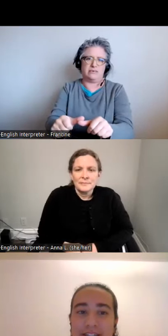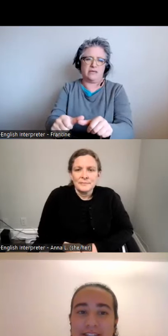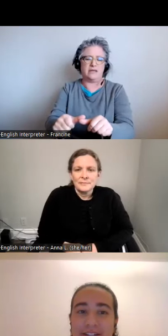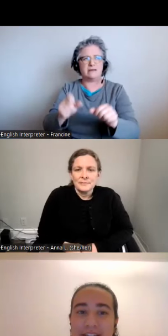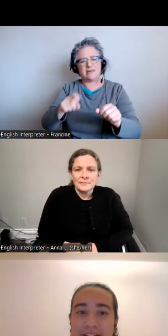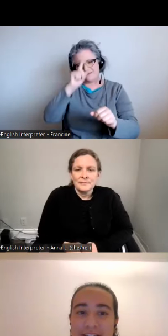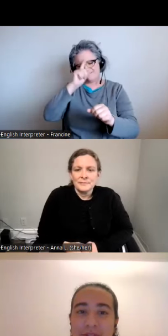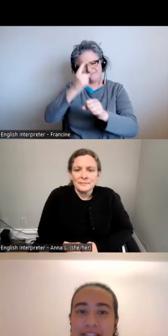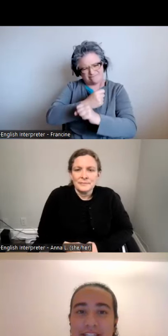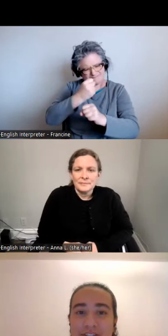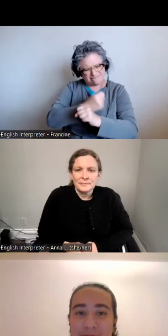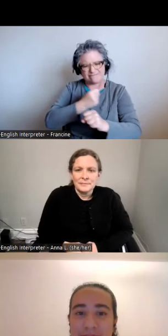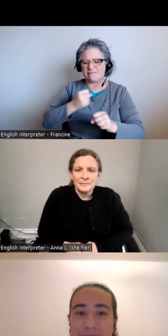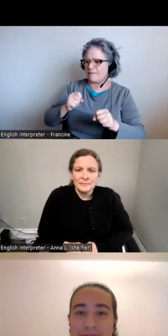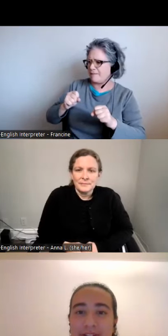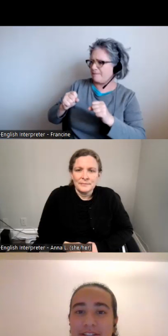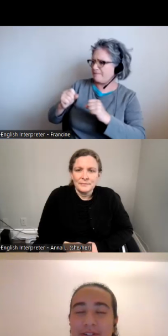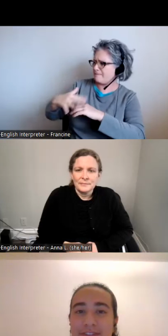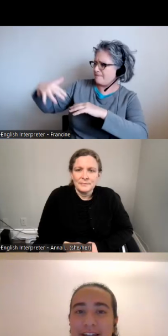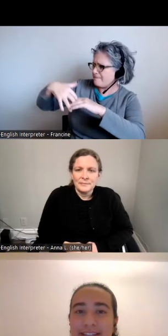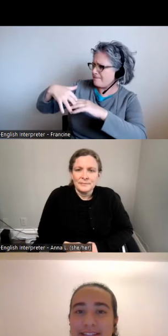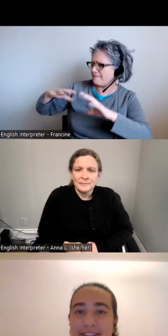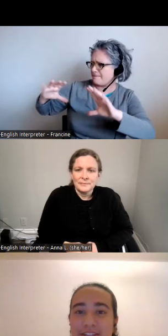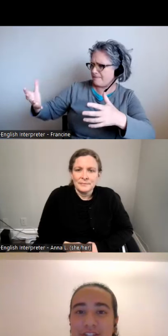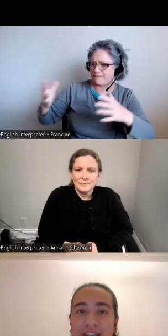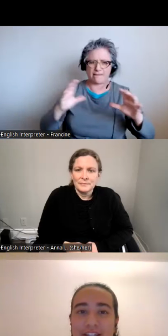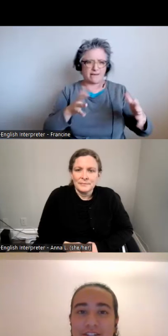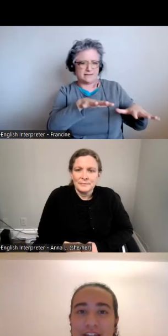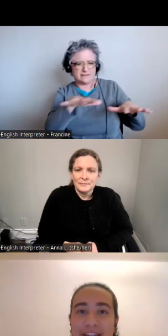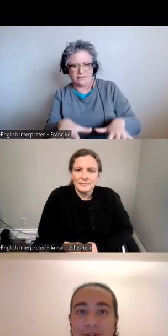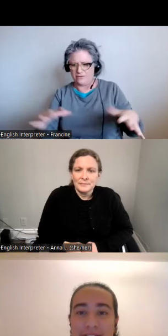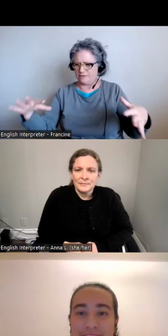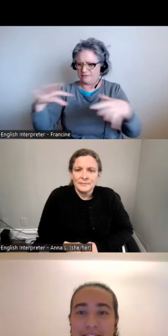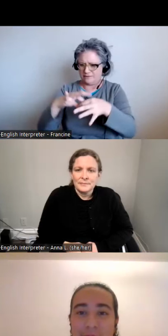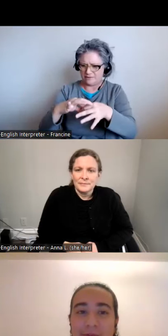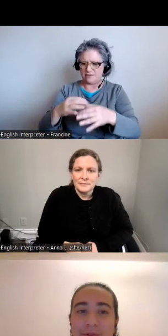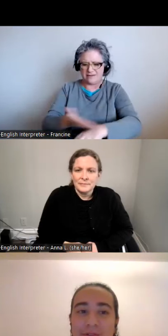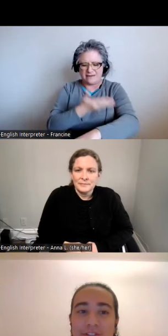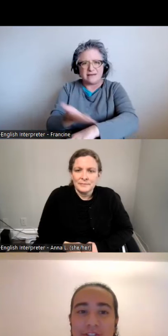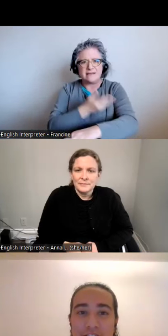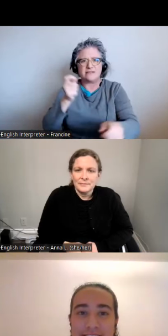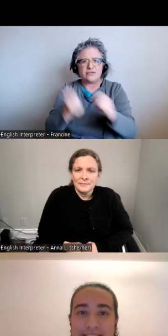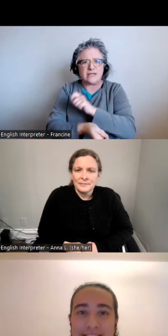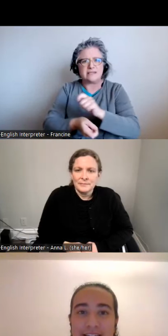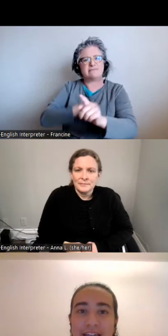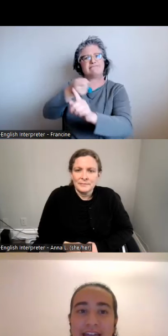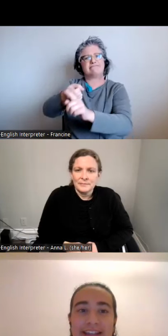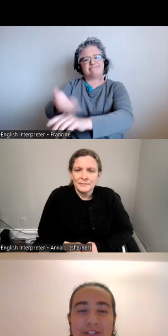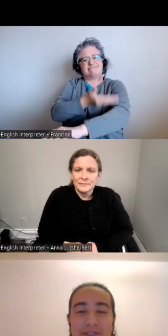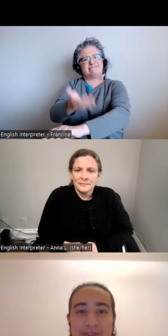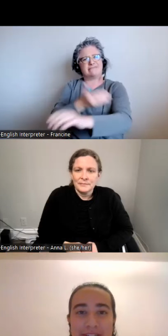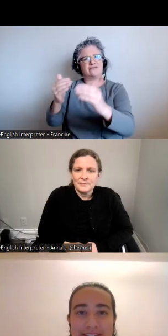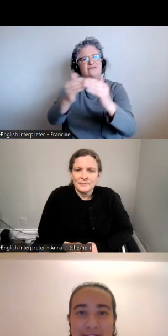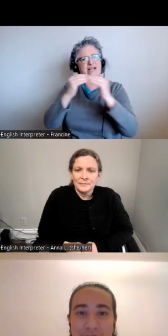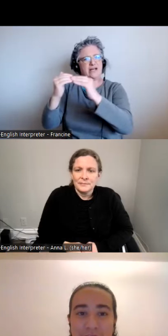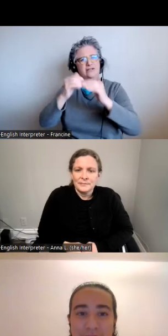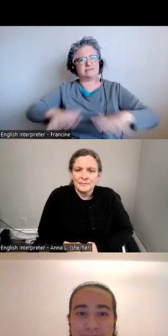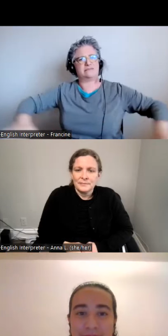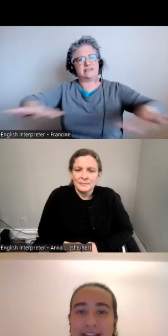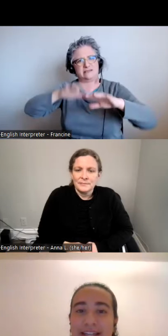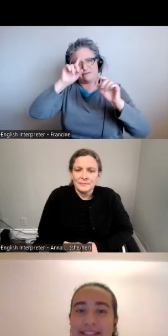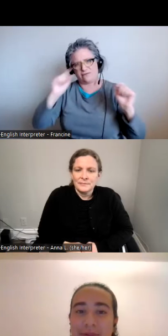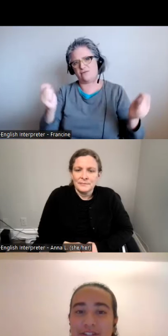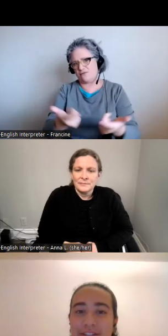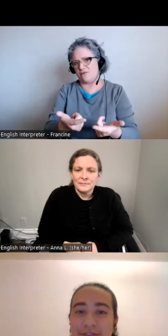Colonization and know that this disposition continues to this day.